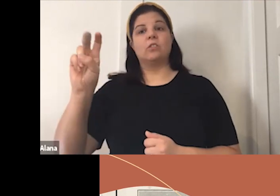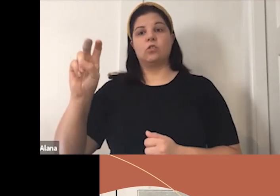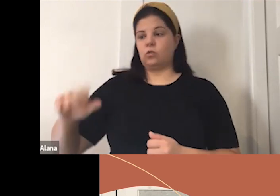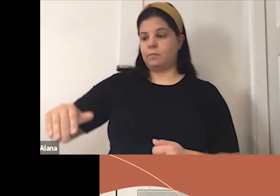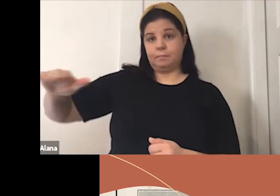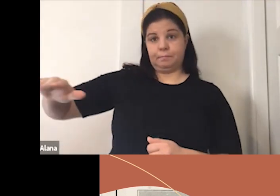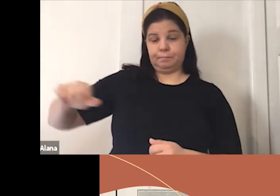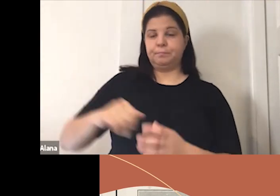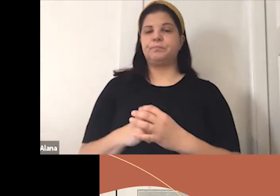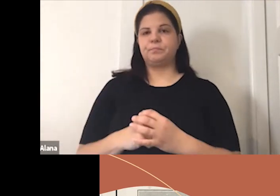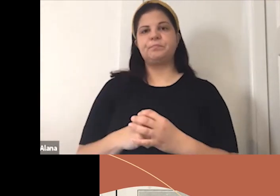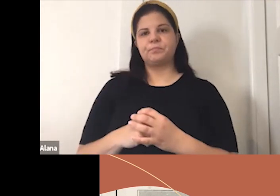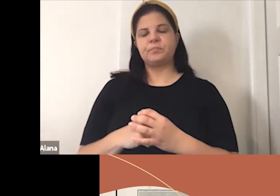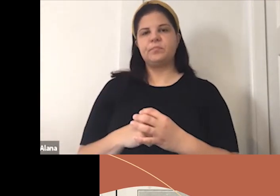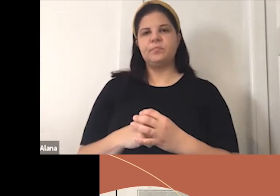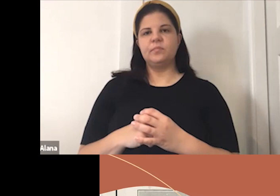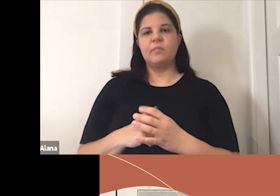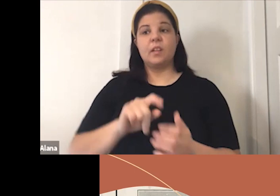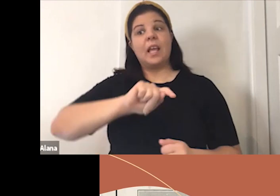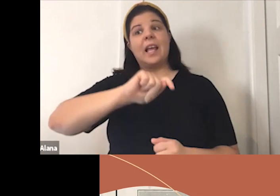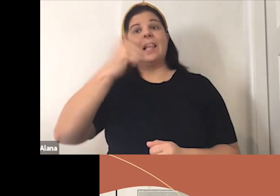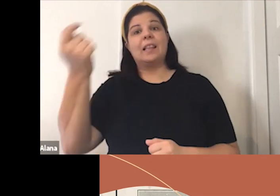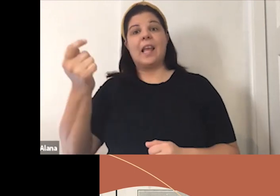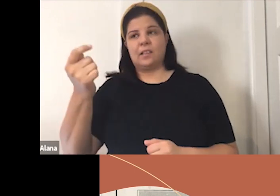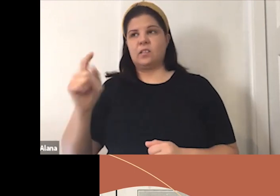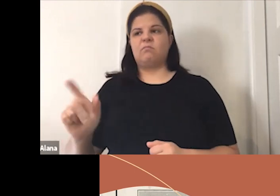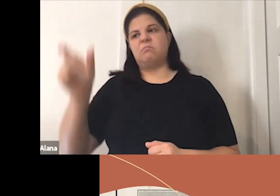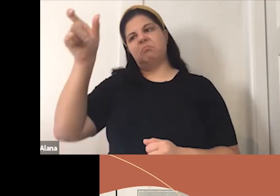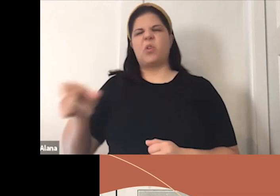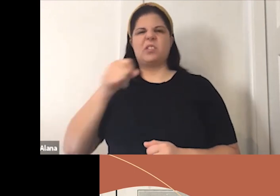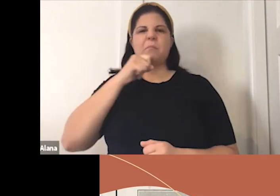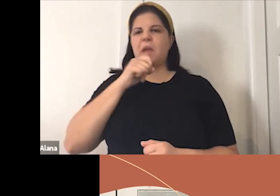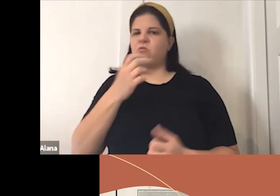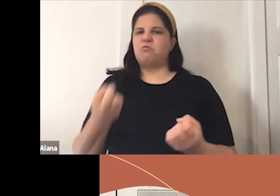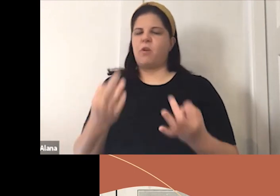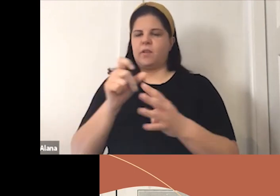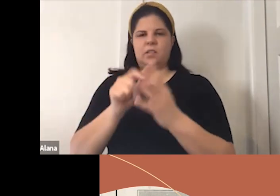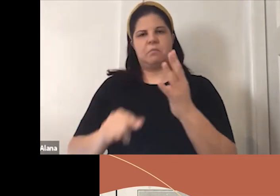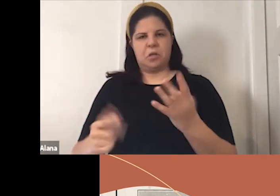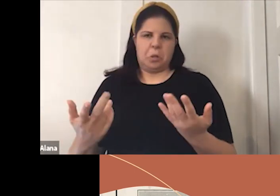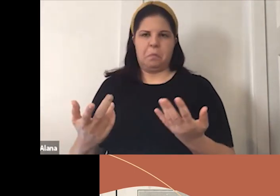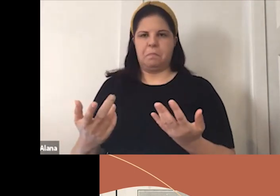And he is standing next to a non-disabled man in a suit.